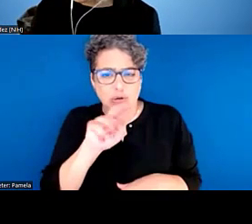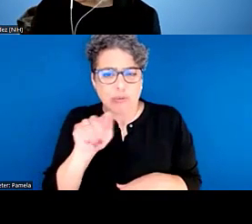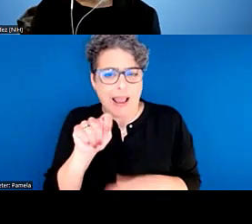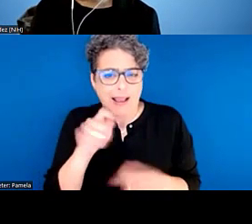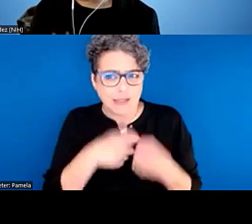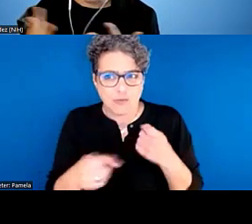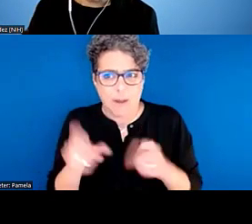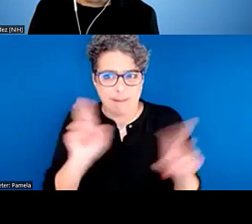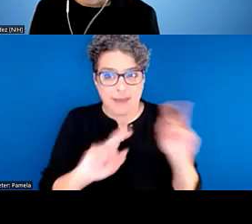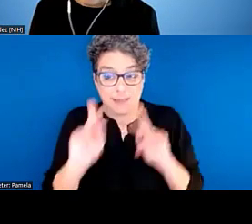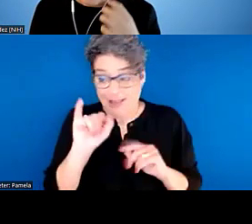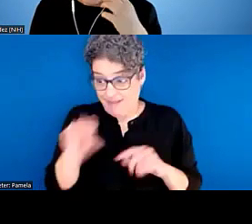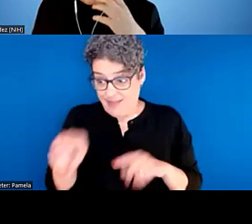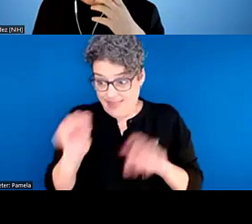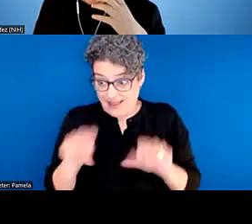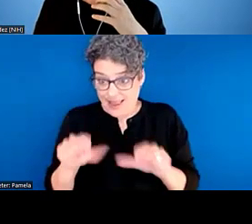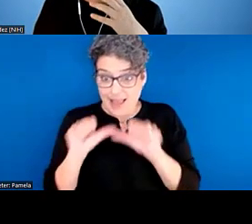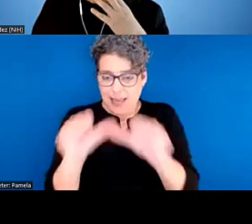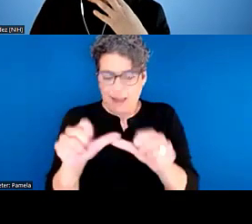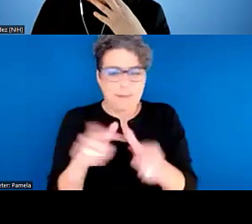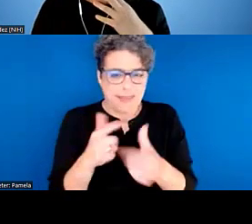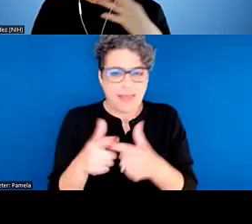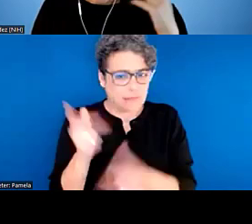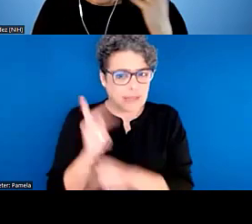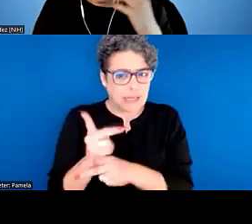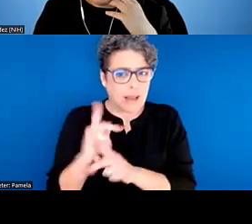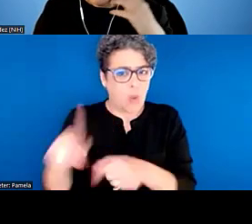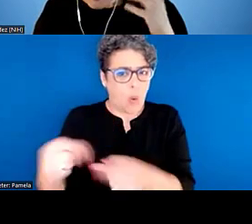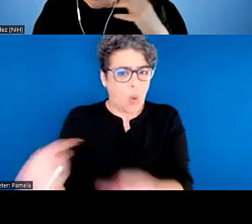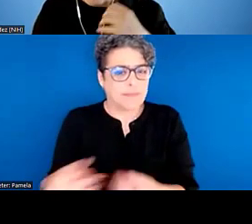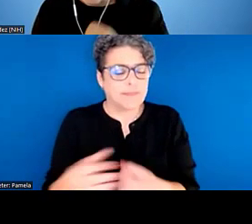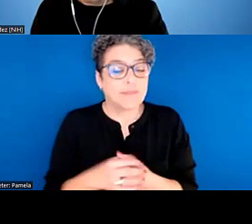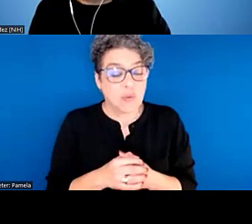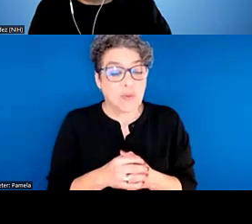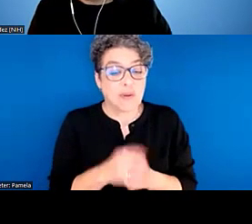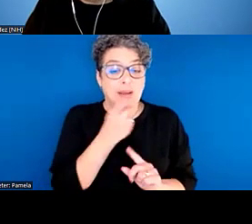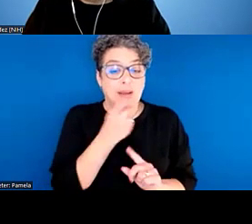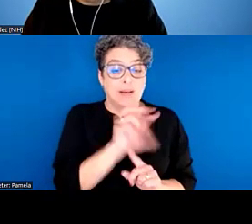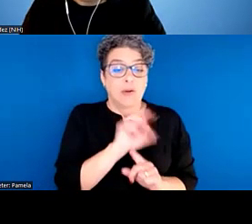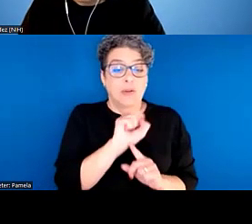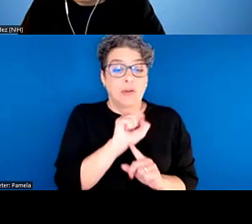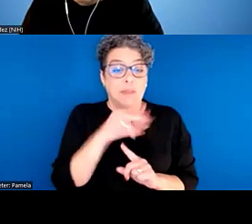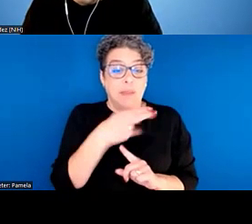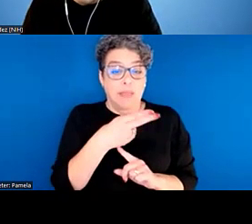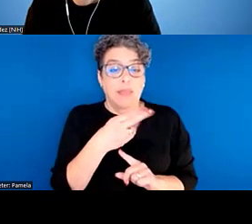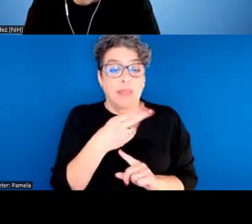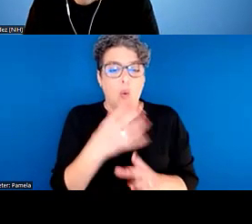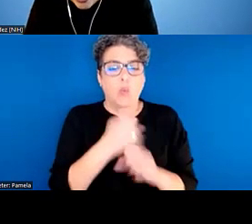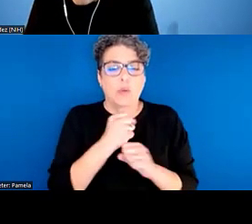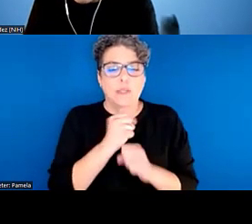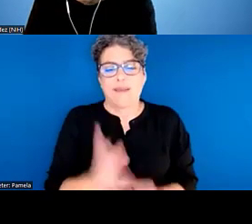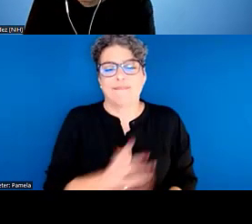we want to make sure that it can. Okay. So Dr. Smith receives an official job offer from the new university,